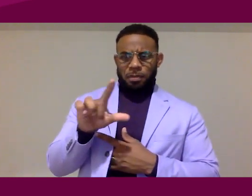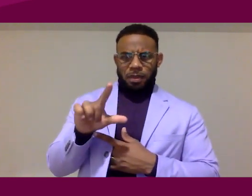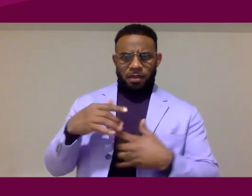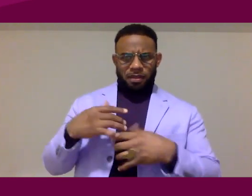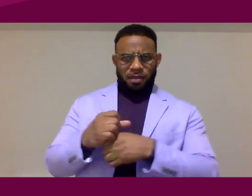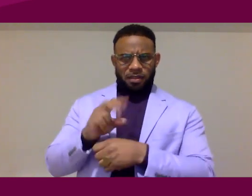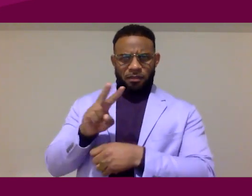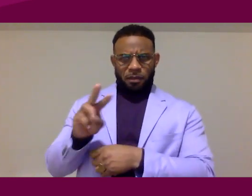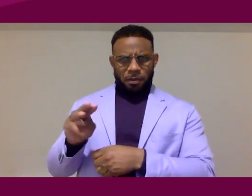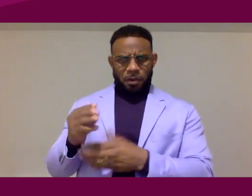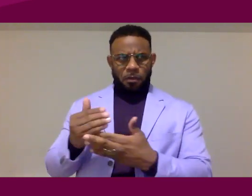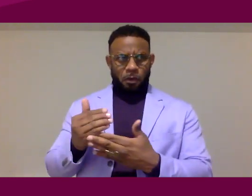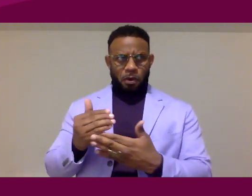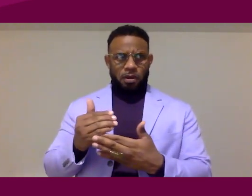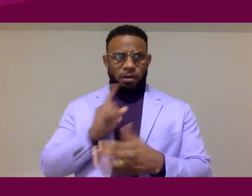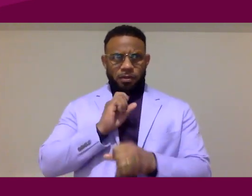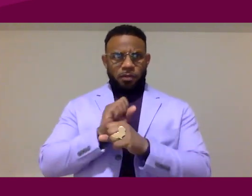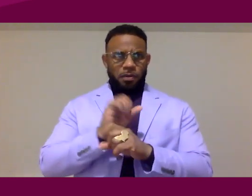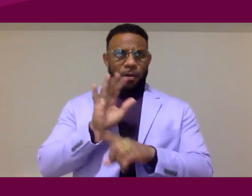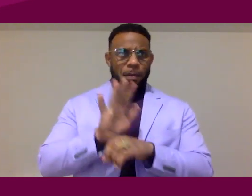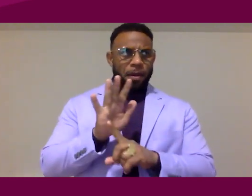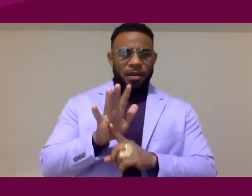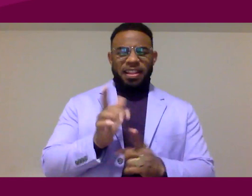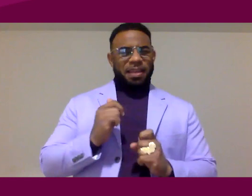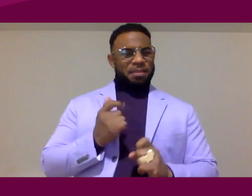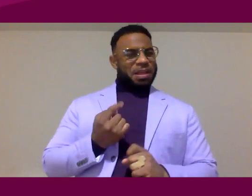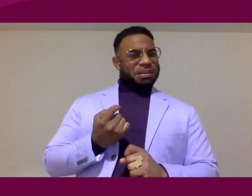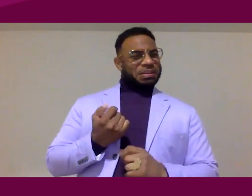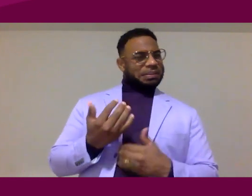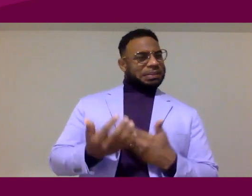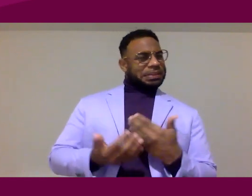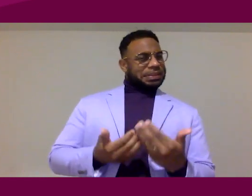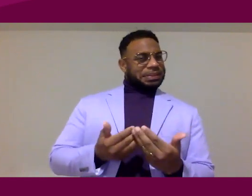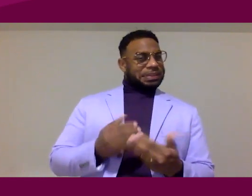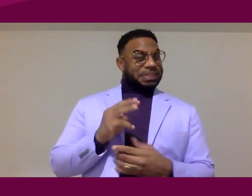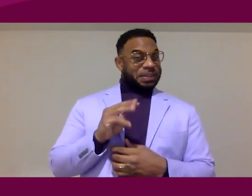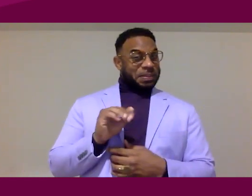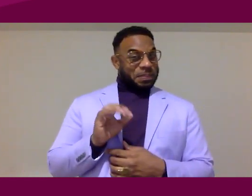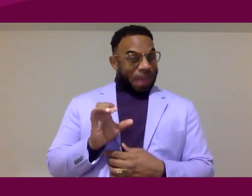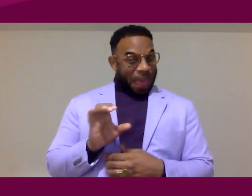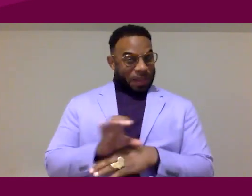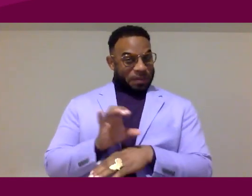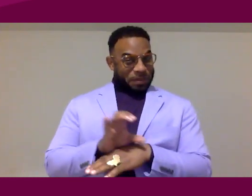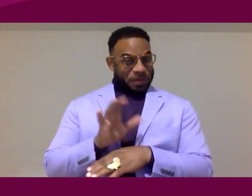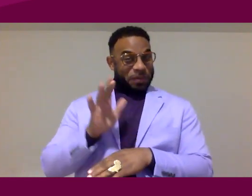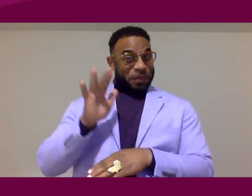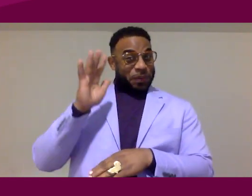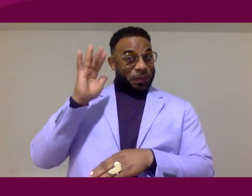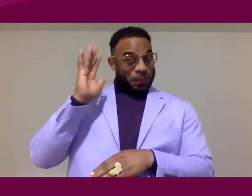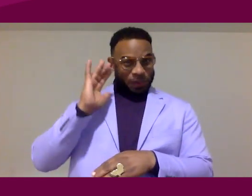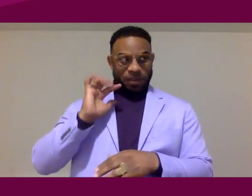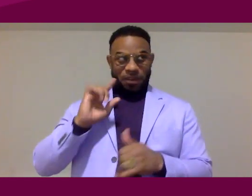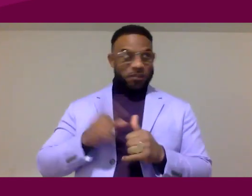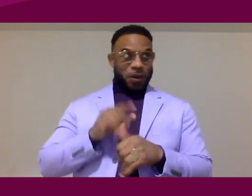They introduced us... They gave me a little Mac computer, was first computer I ever owned.